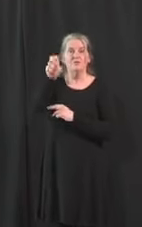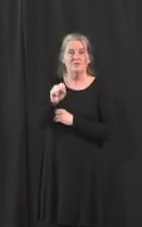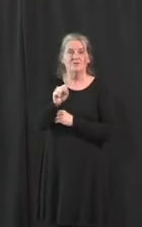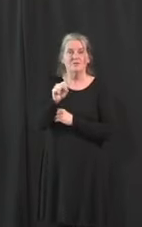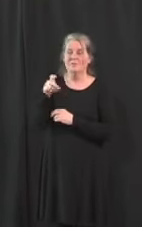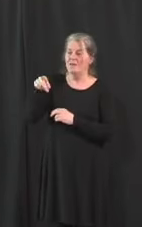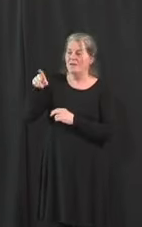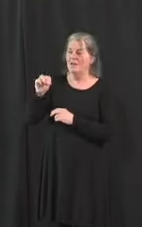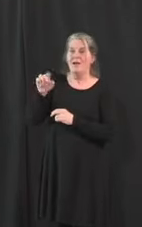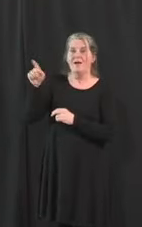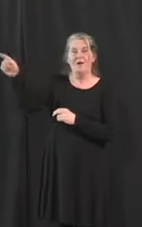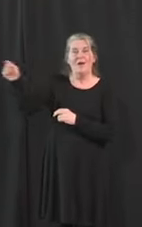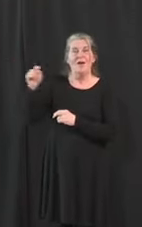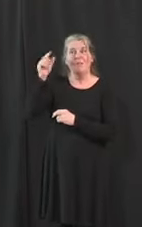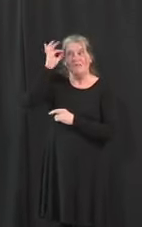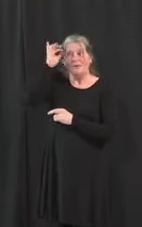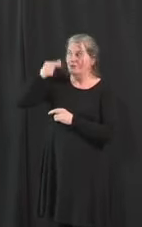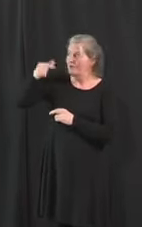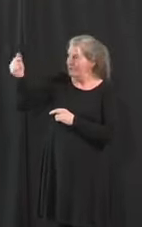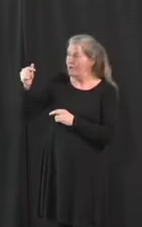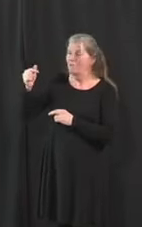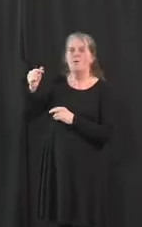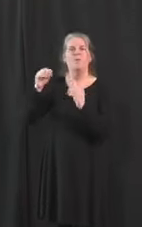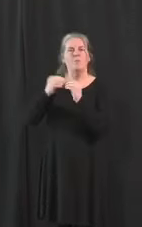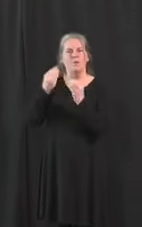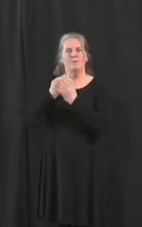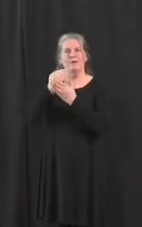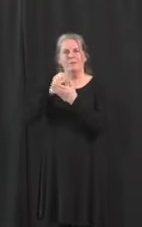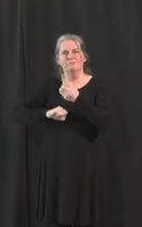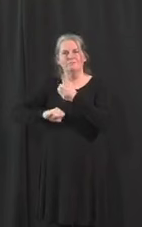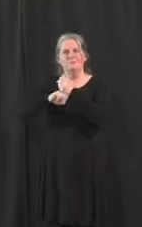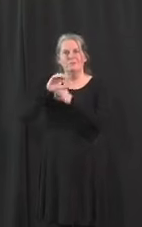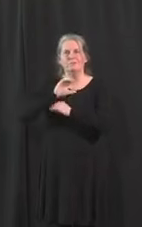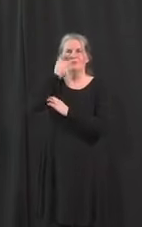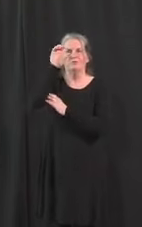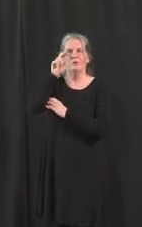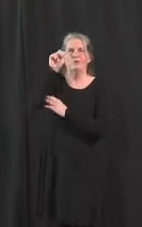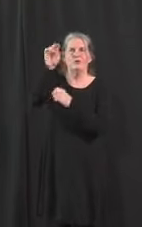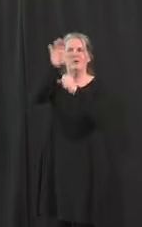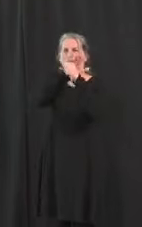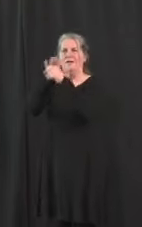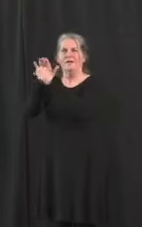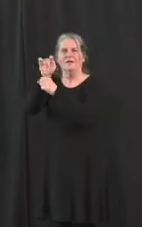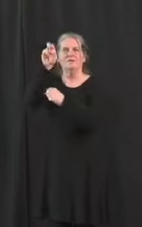TERRITORIES, WHICH IS VERY, VERY MUCH APPRECIATED. WE HAVE HAD MANY POSITIVE